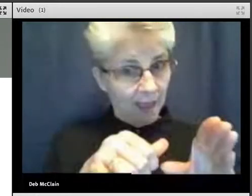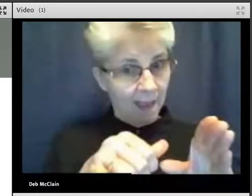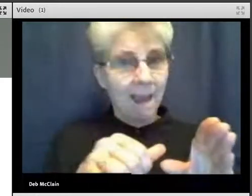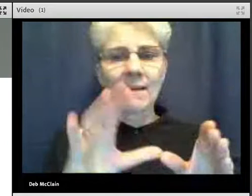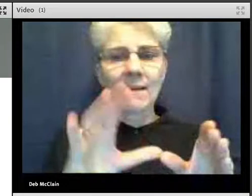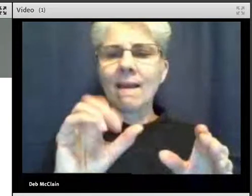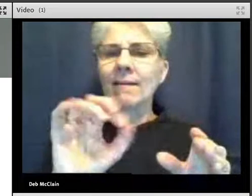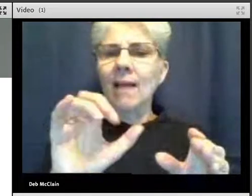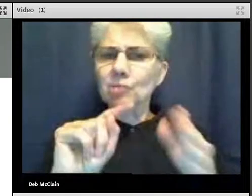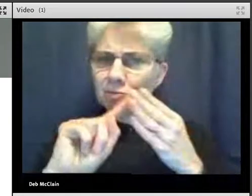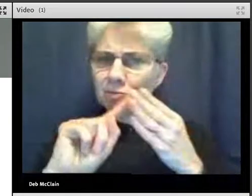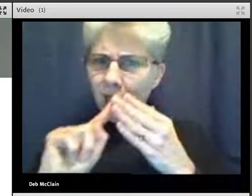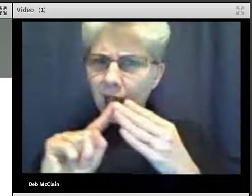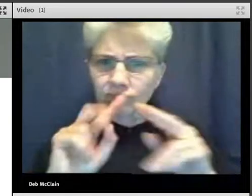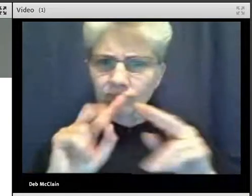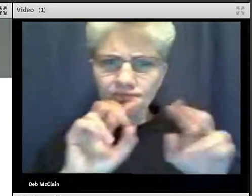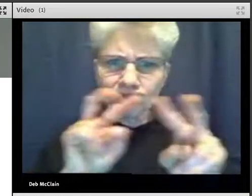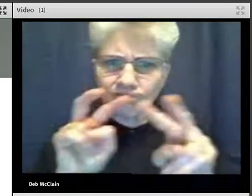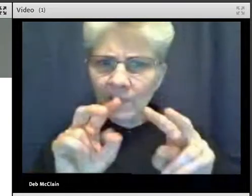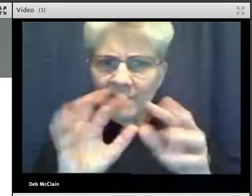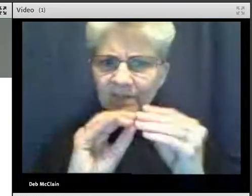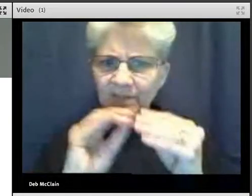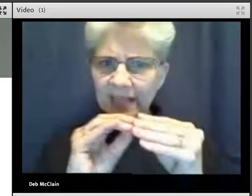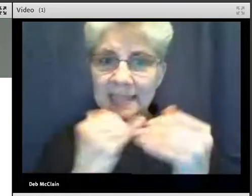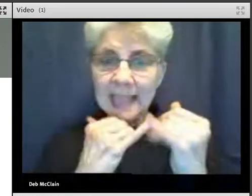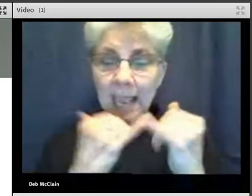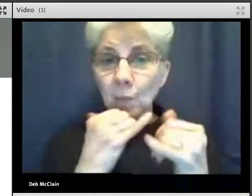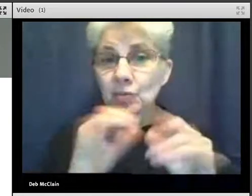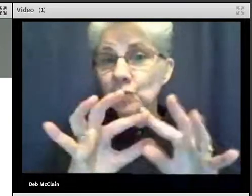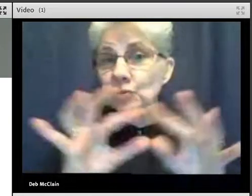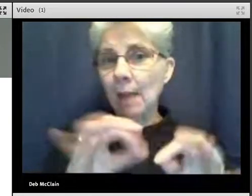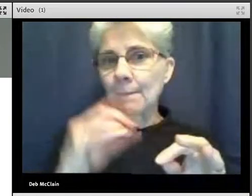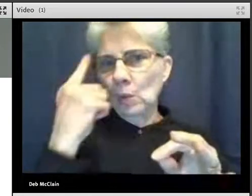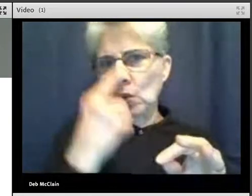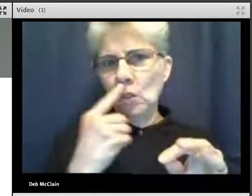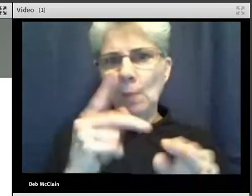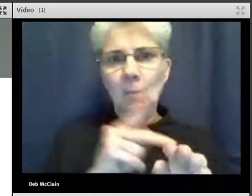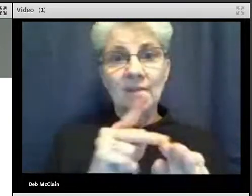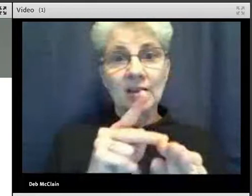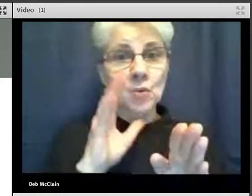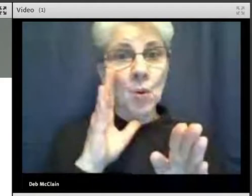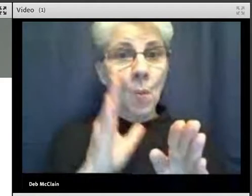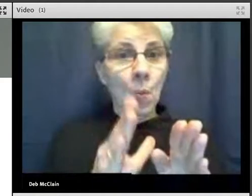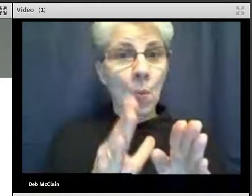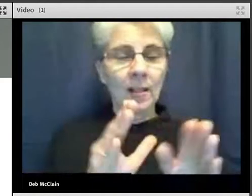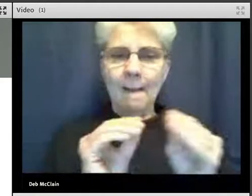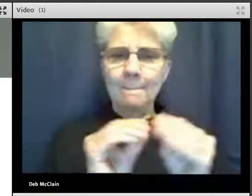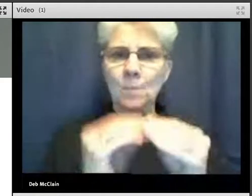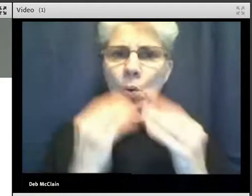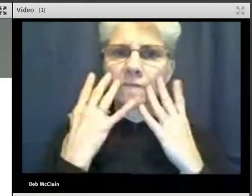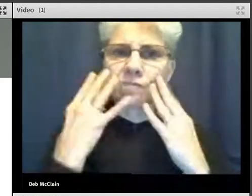You you do this, you contrast stuff, you go through, fix all the errors. Your document is going to look more professional.